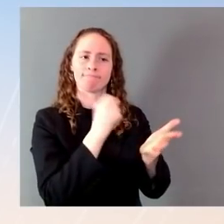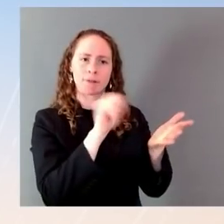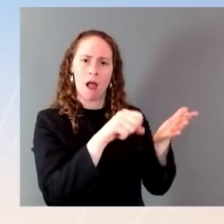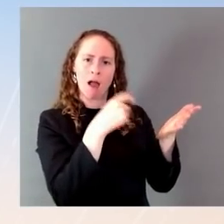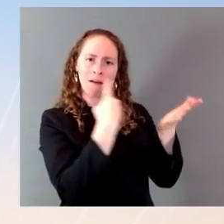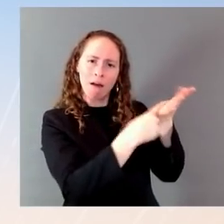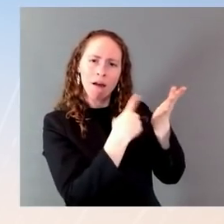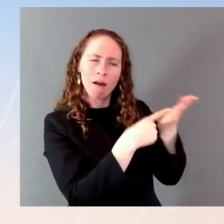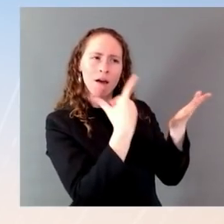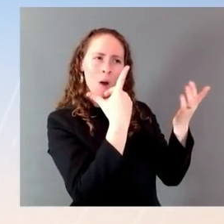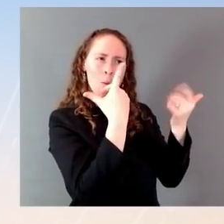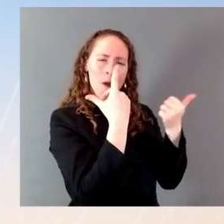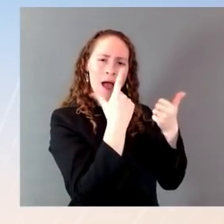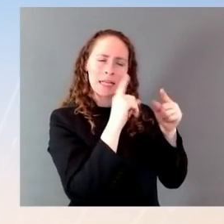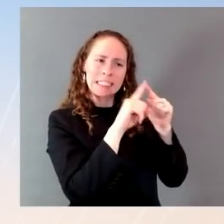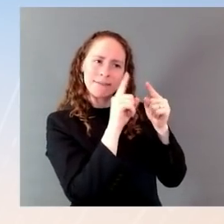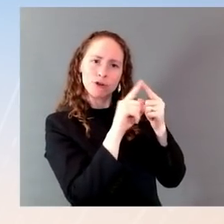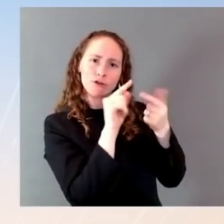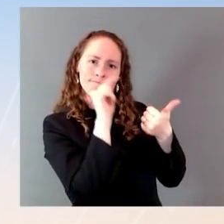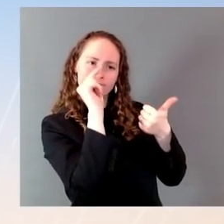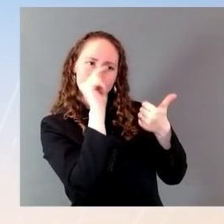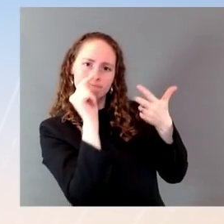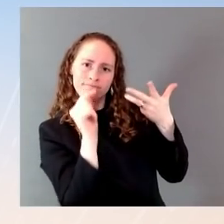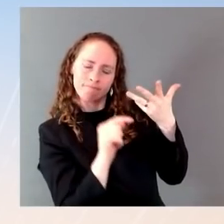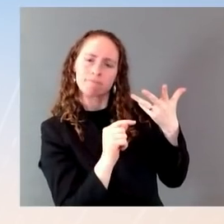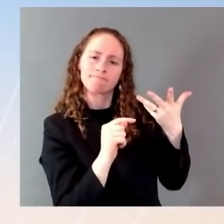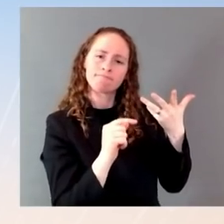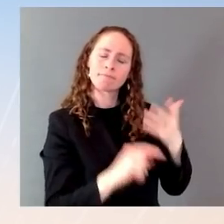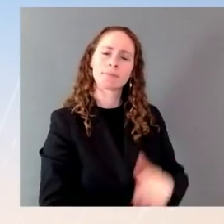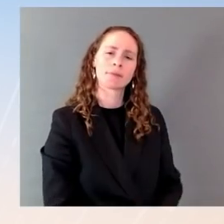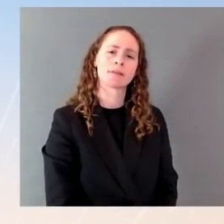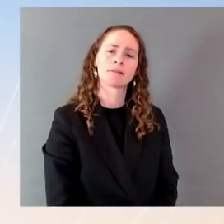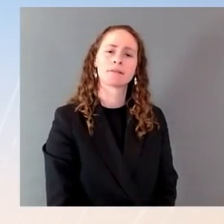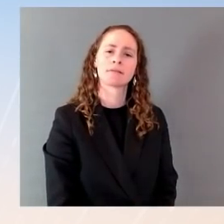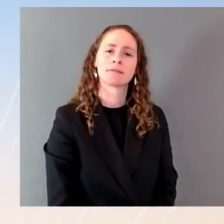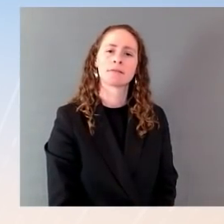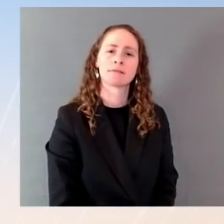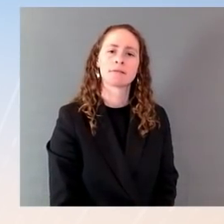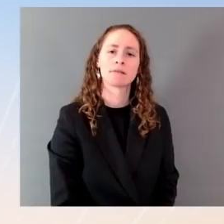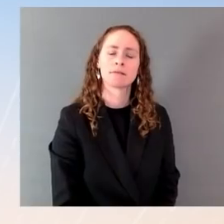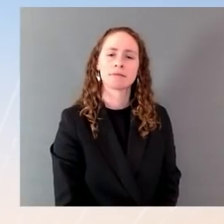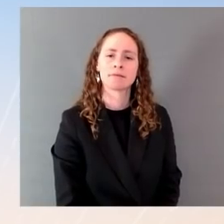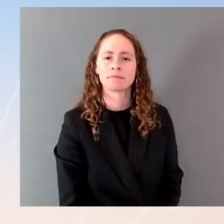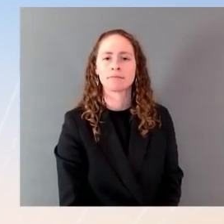The attempt to change the territories of another country by force